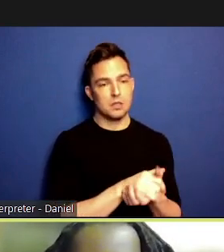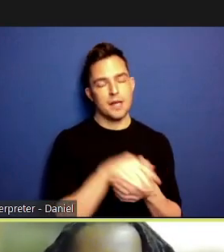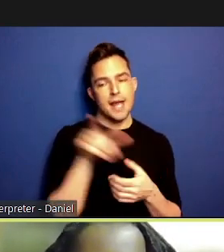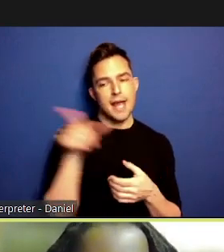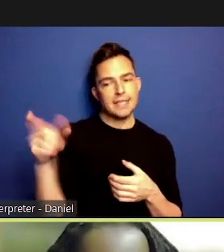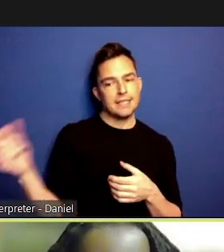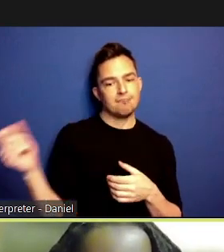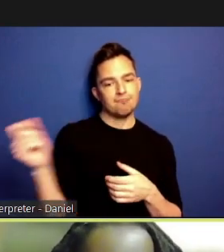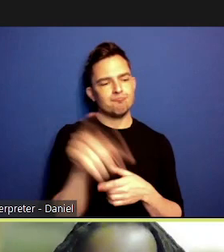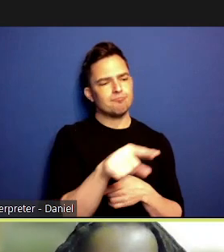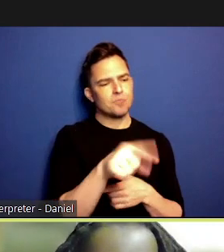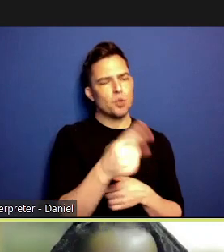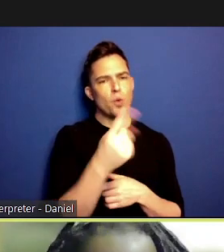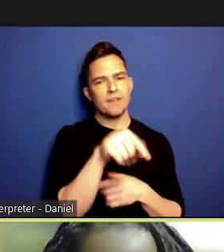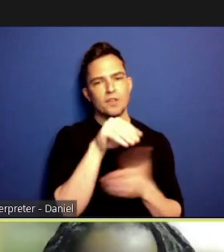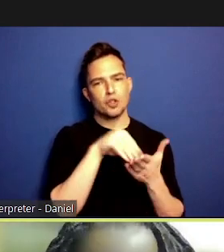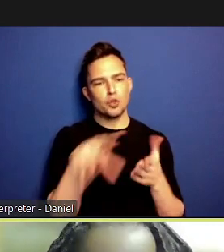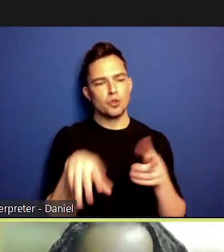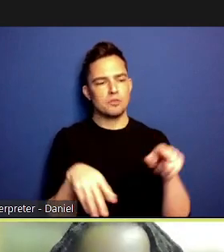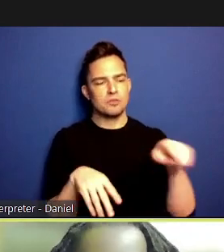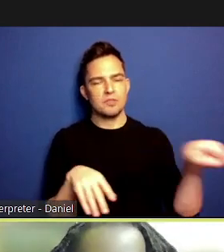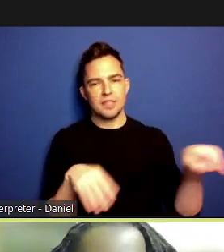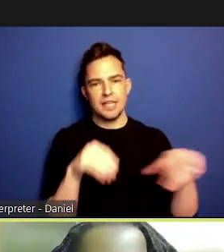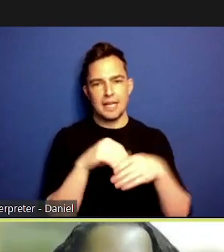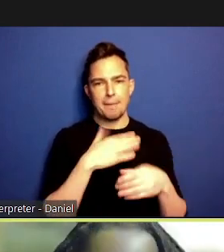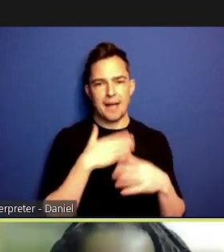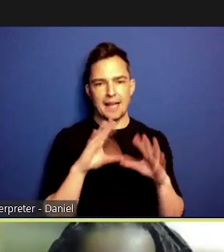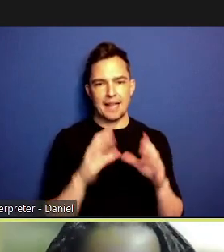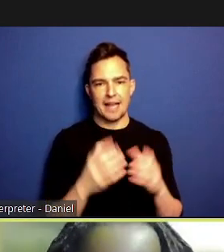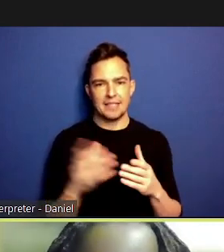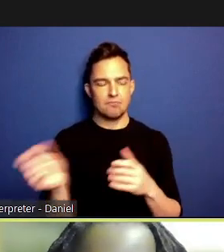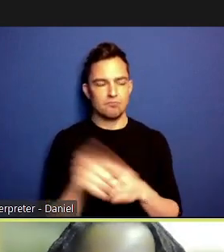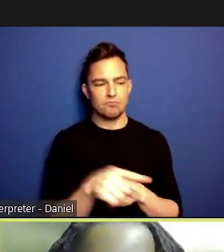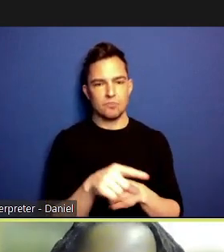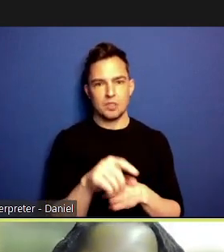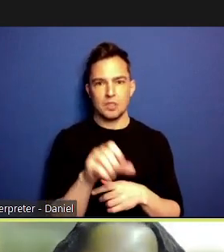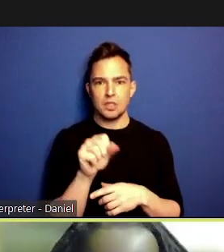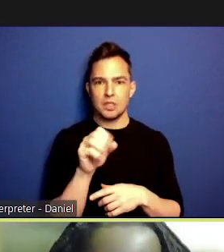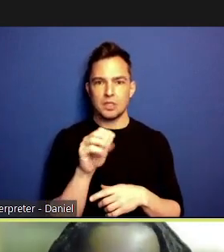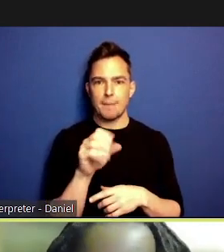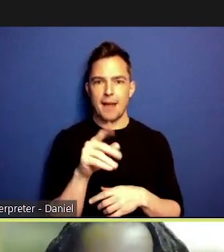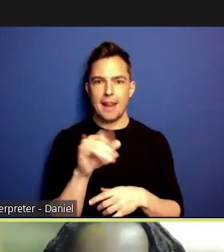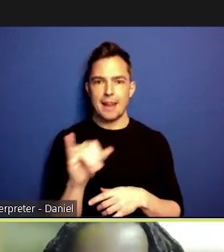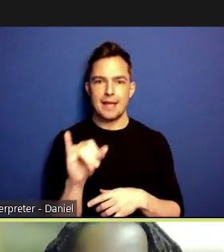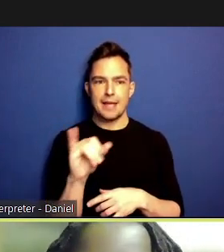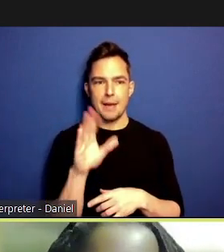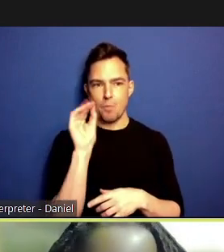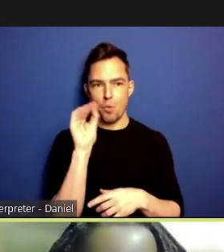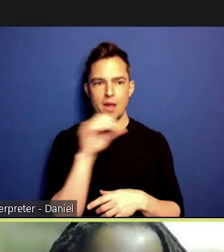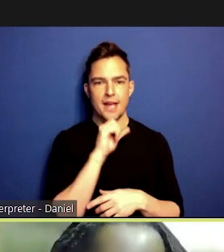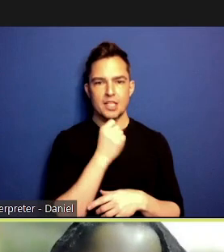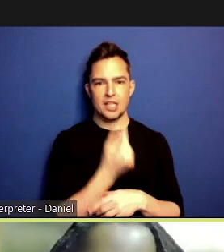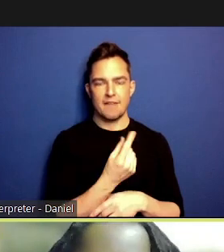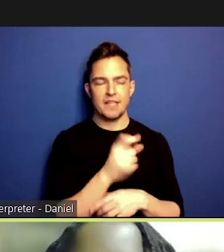one of the students in my class a Somali boy who was age 11, to log into his social media.